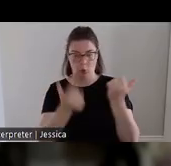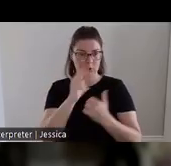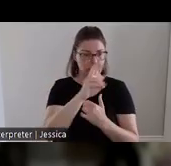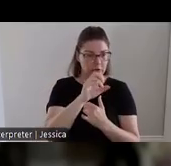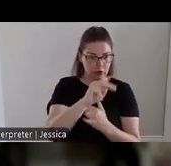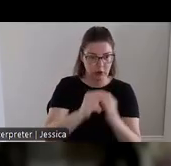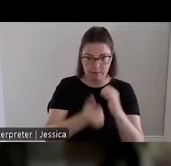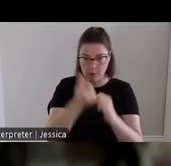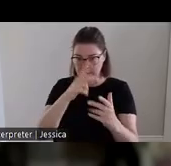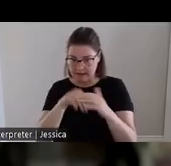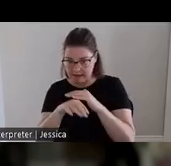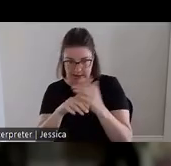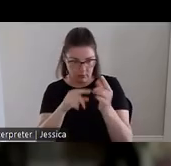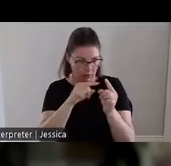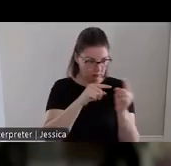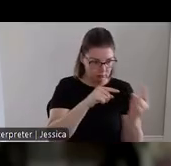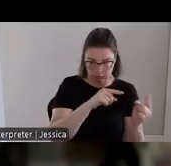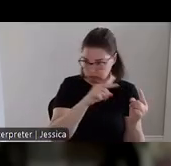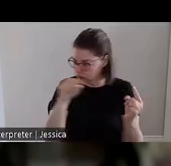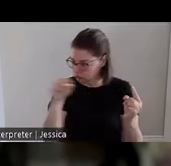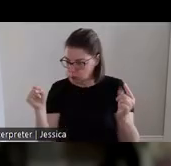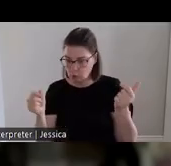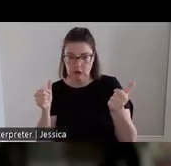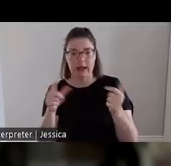more than one, and that saves lots of time and frustration.